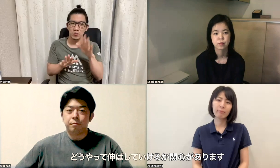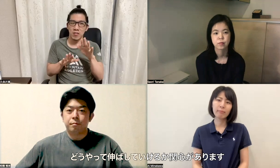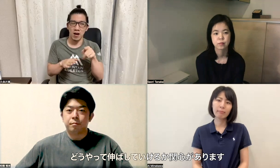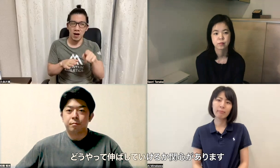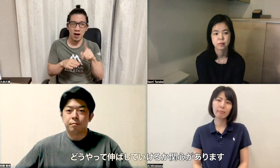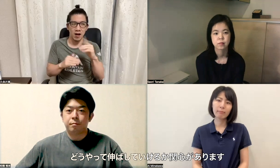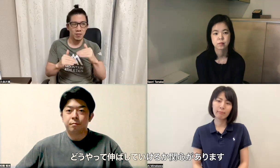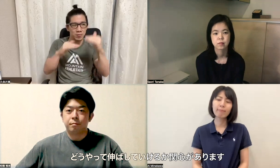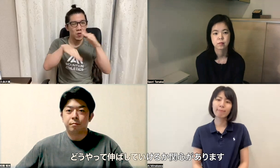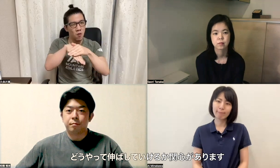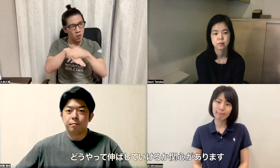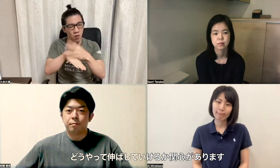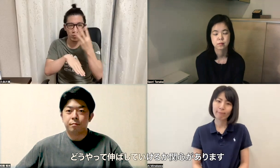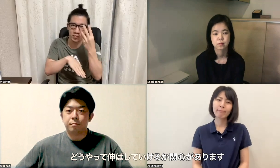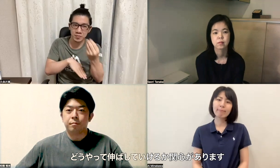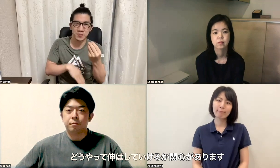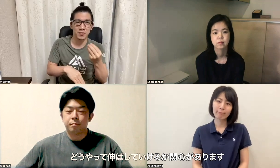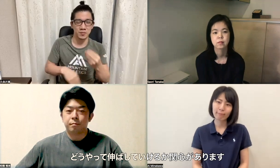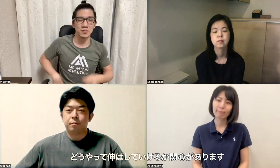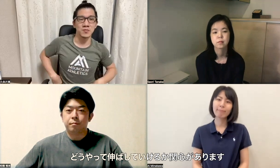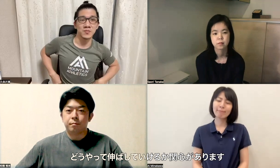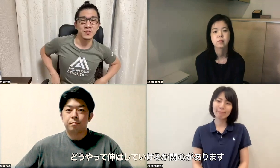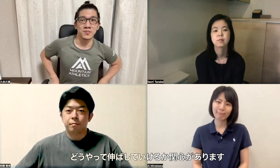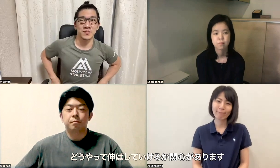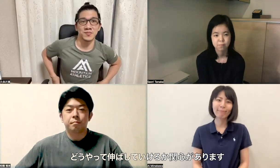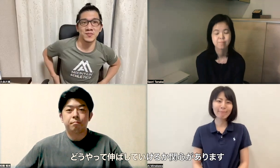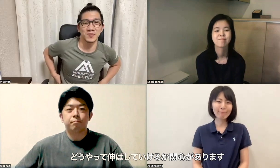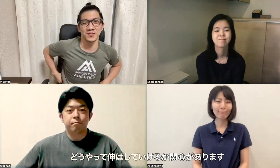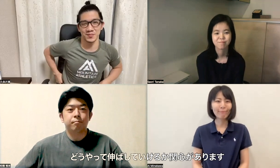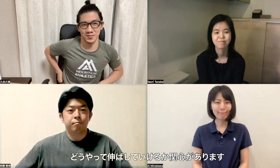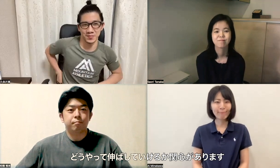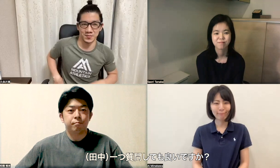I want to know how we can improve our ability.